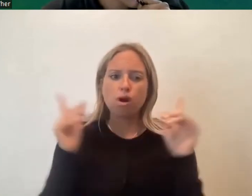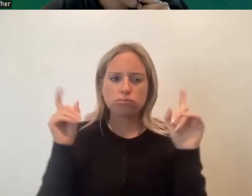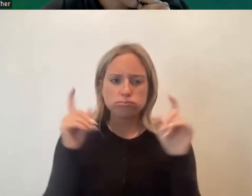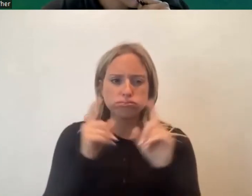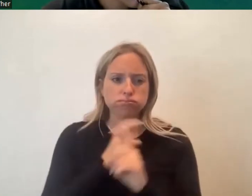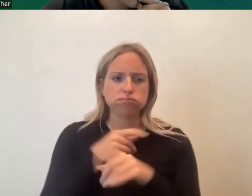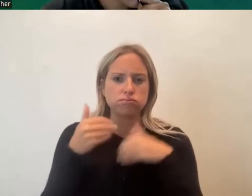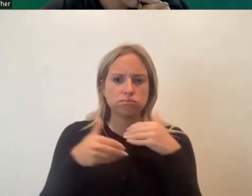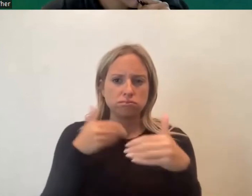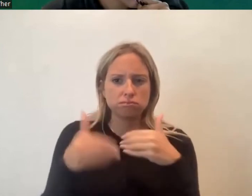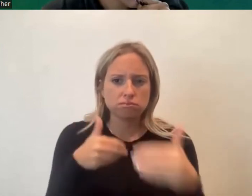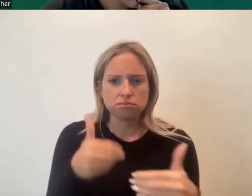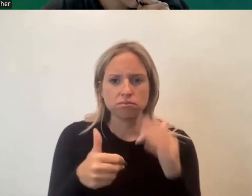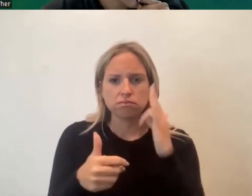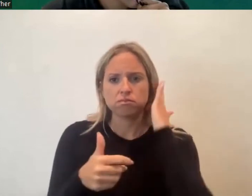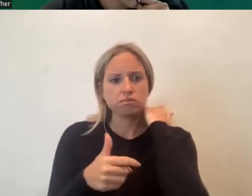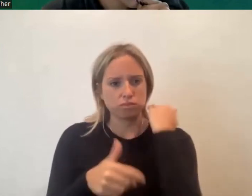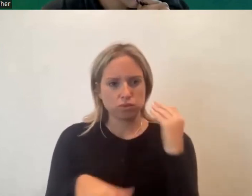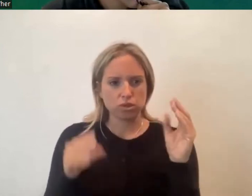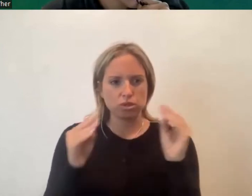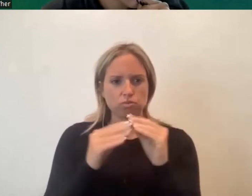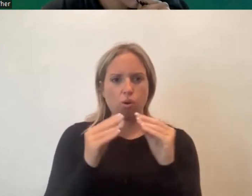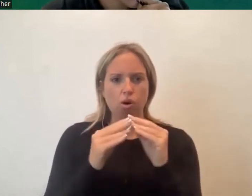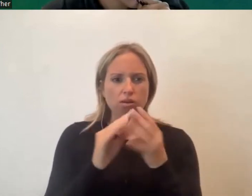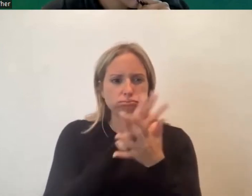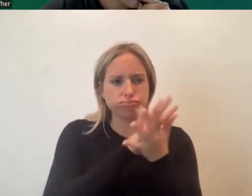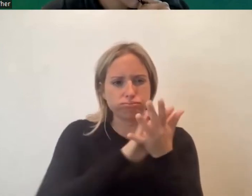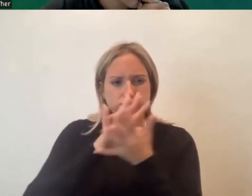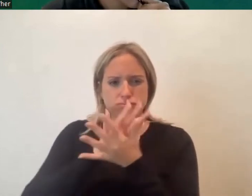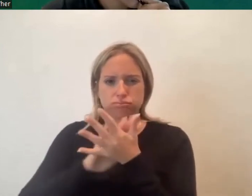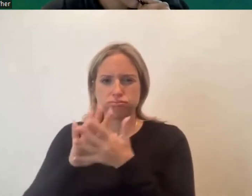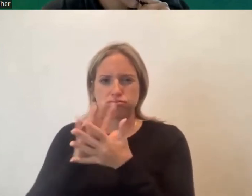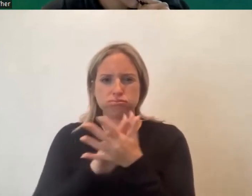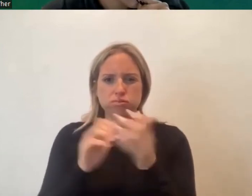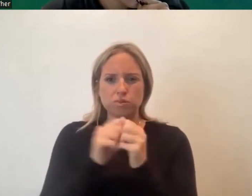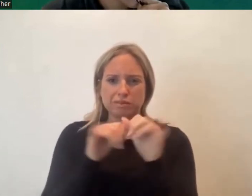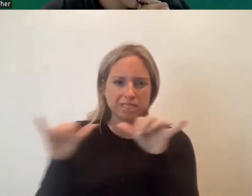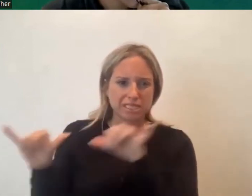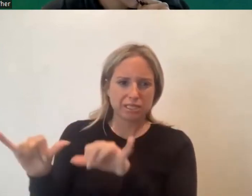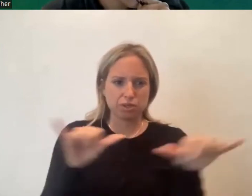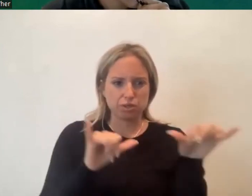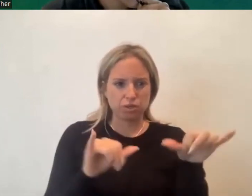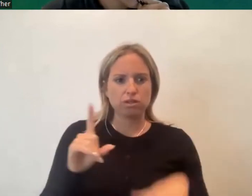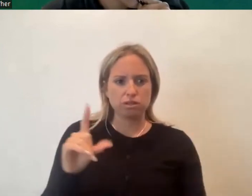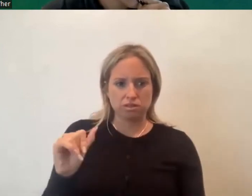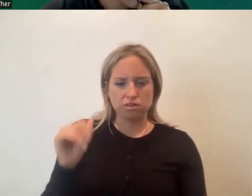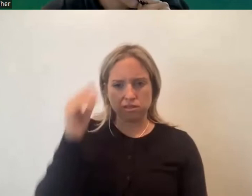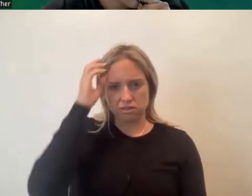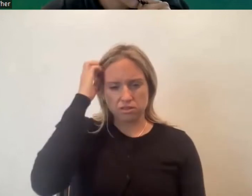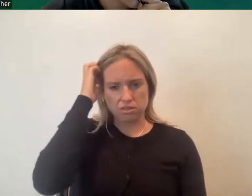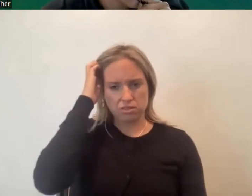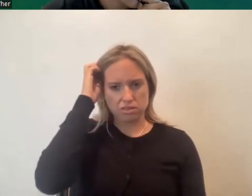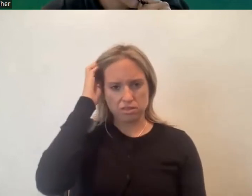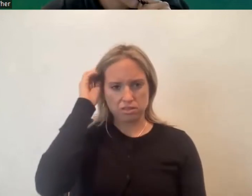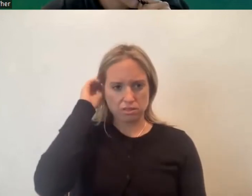It's a little more abstract when you're talking about the standard of disability.